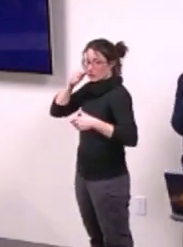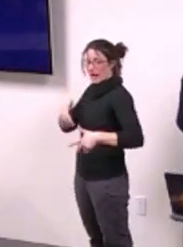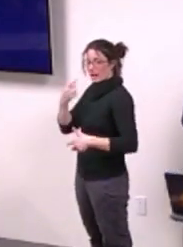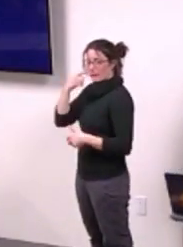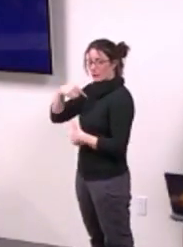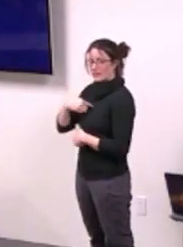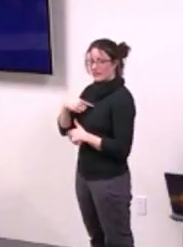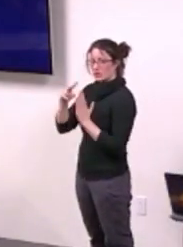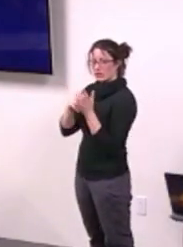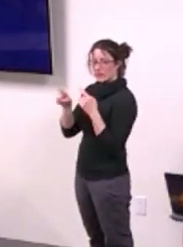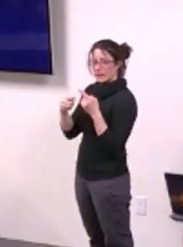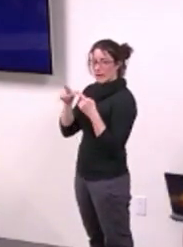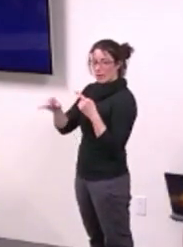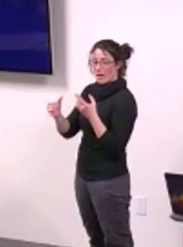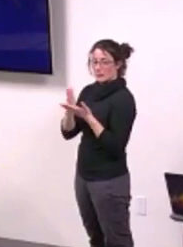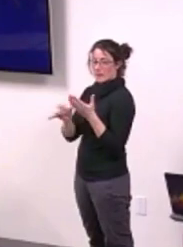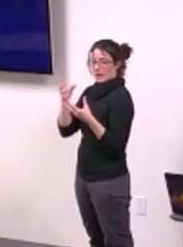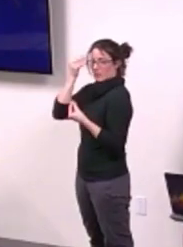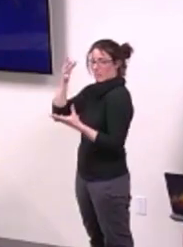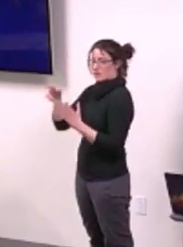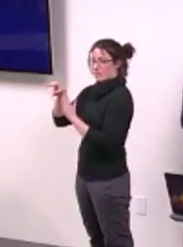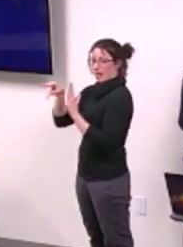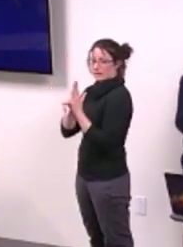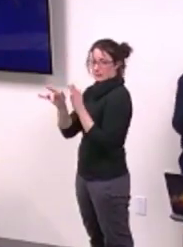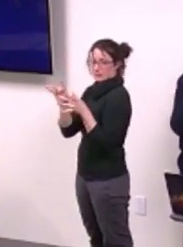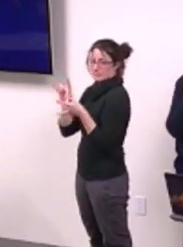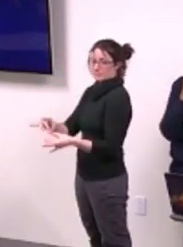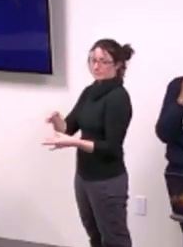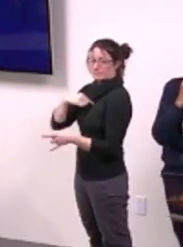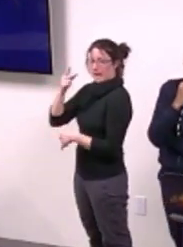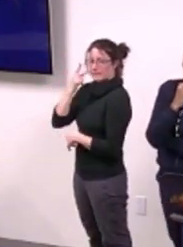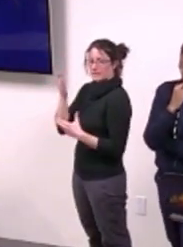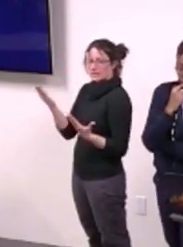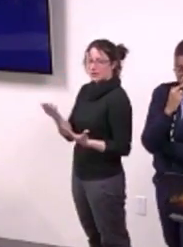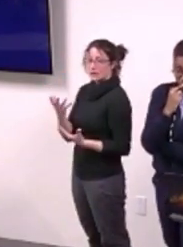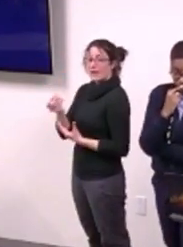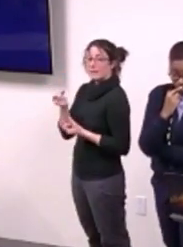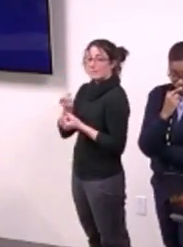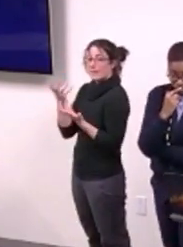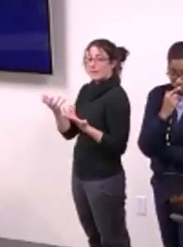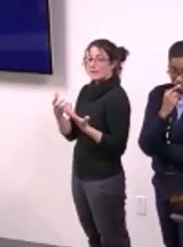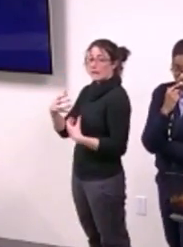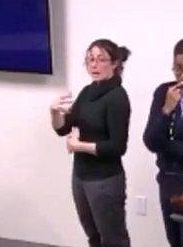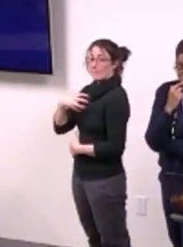about some of this information. Some of the policies that I've seen. And many of the complaints are.